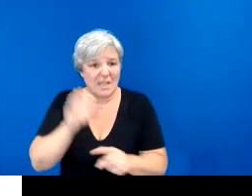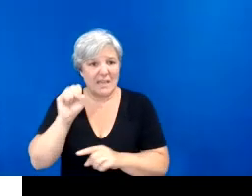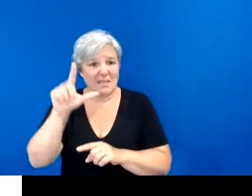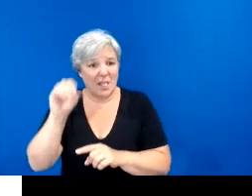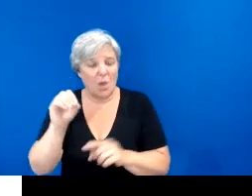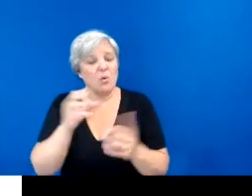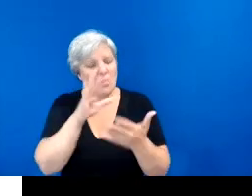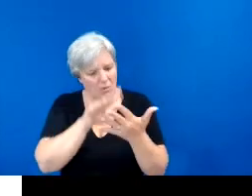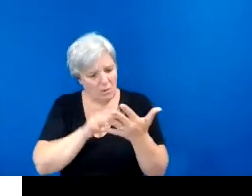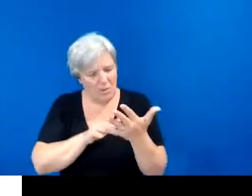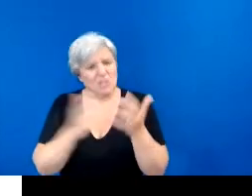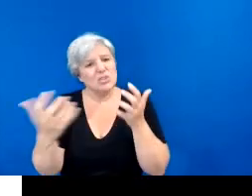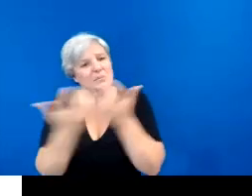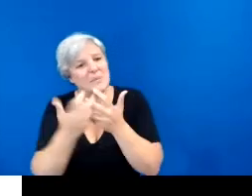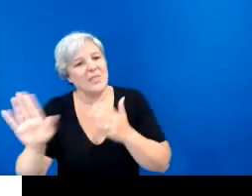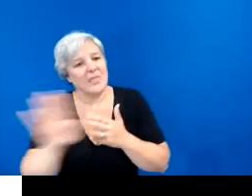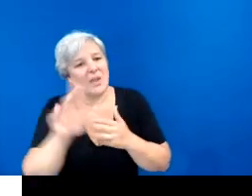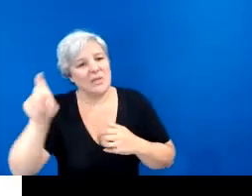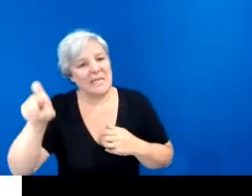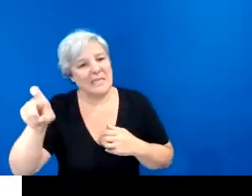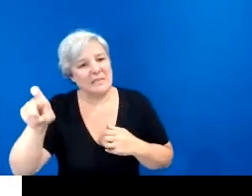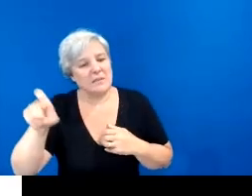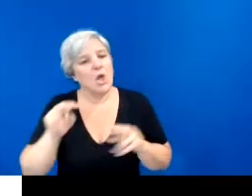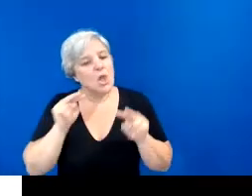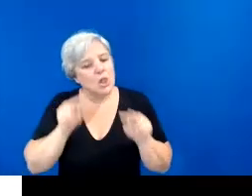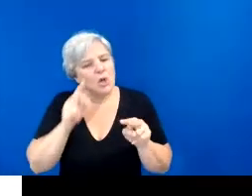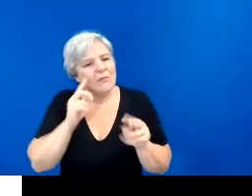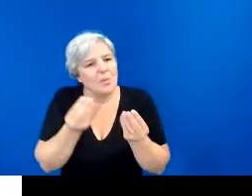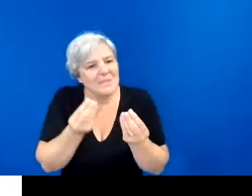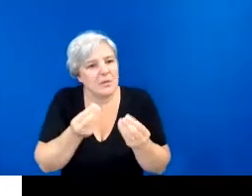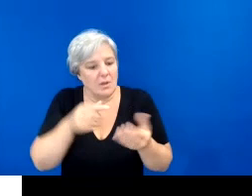and then you are looking for the material that is going to cover that.